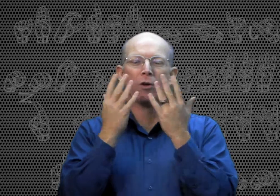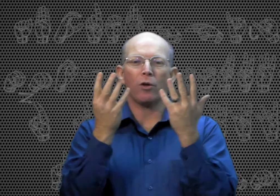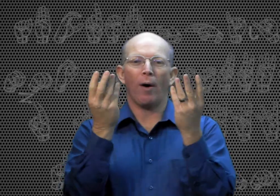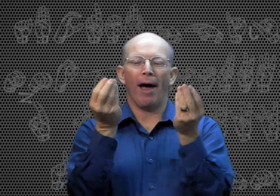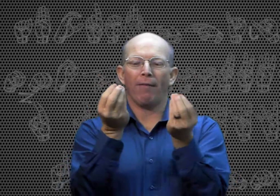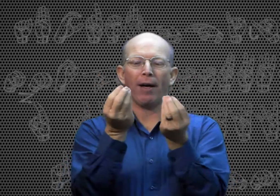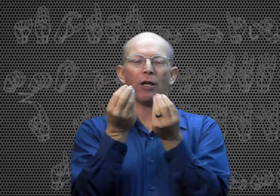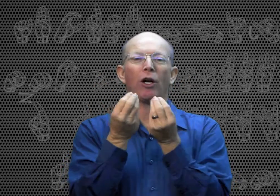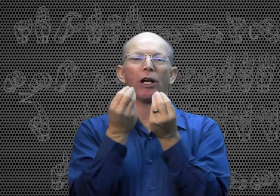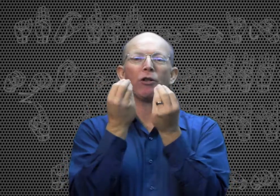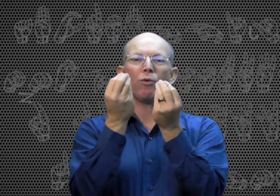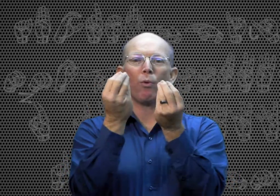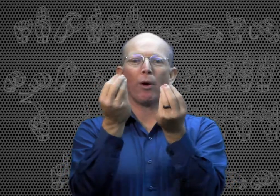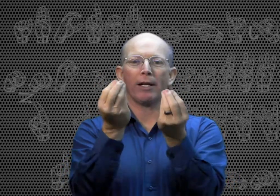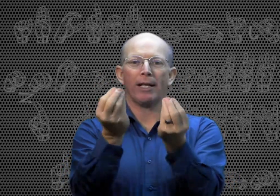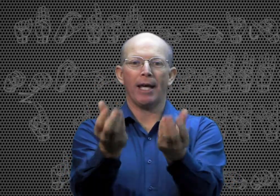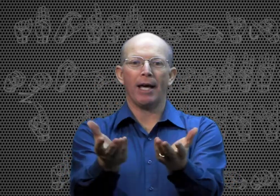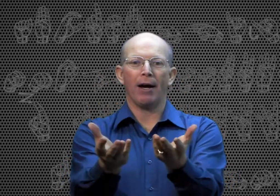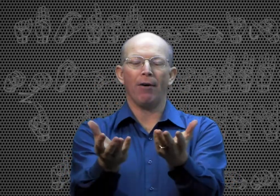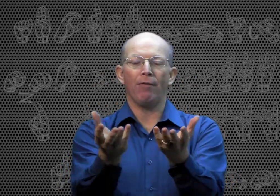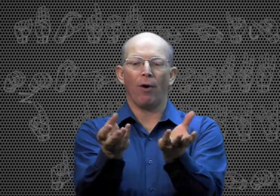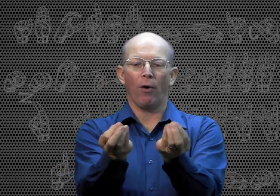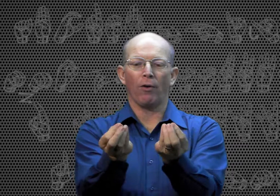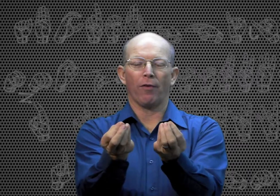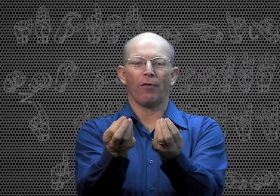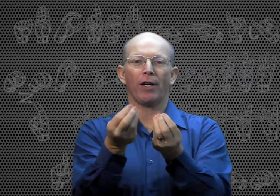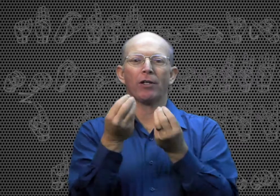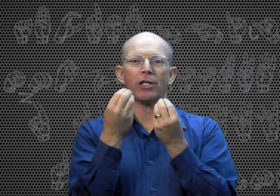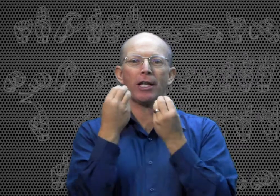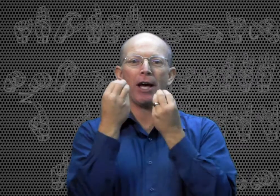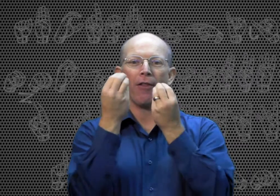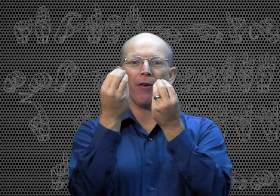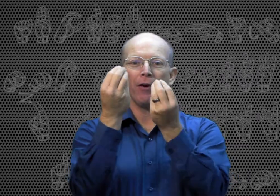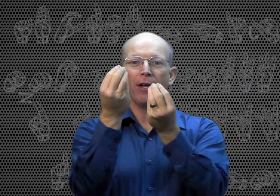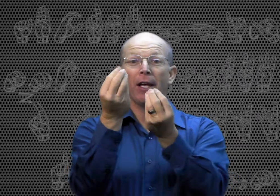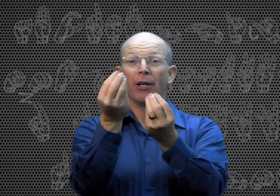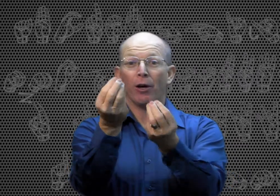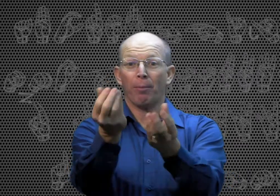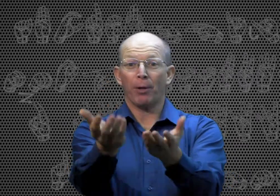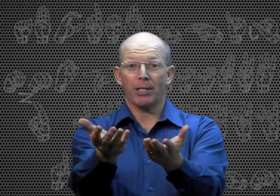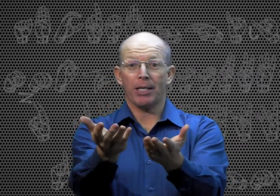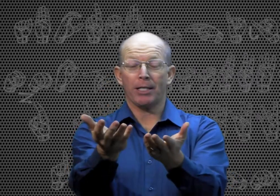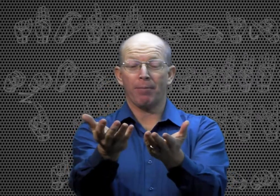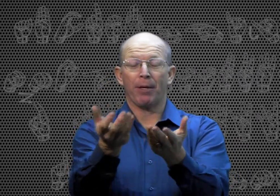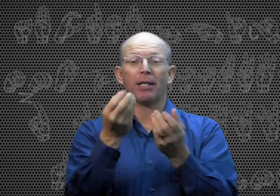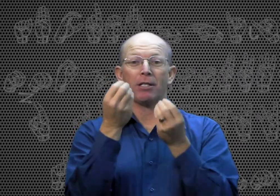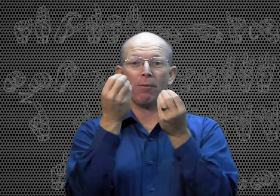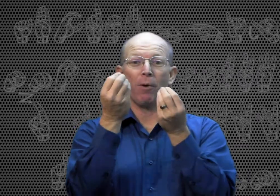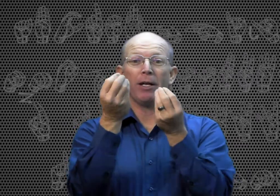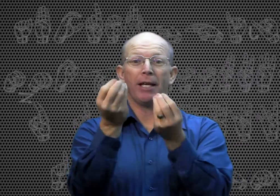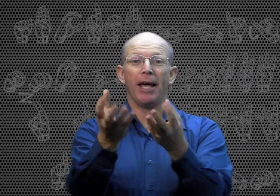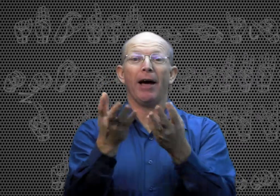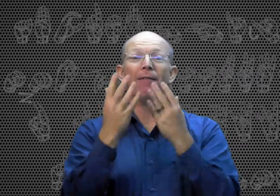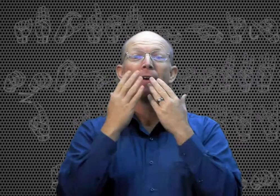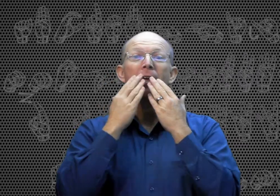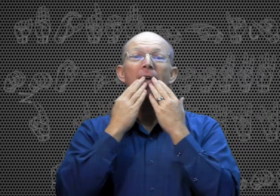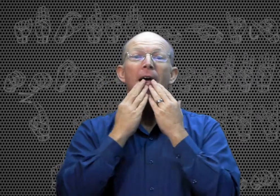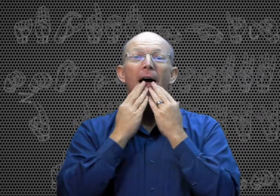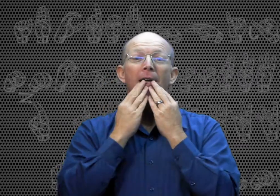So you have like you are going to do the word GIVE, all of your fingers together. You are going to PRESENT something to someone. GIVE.